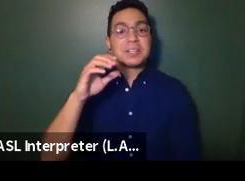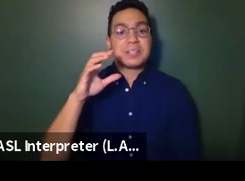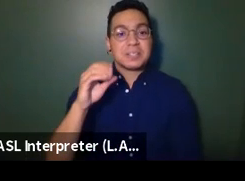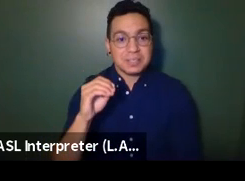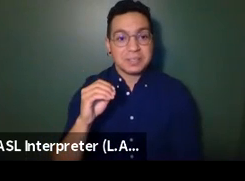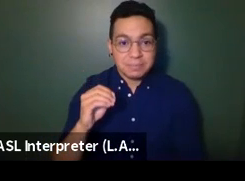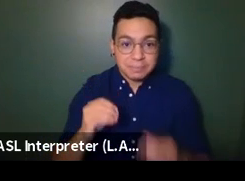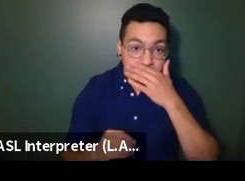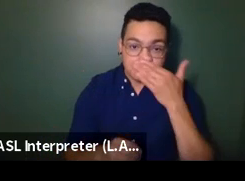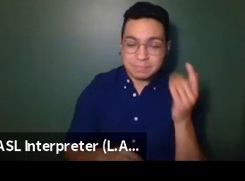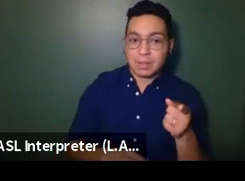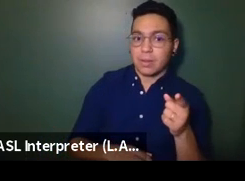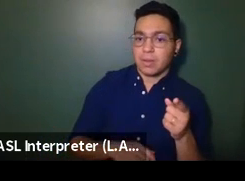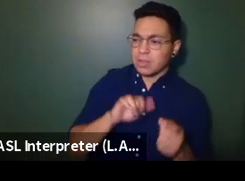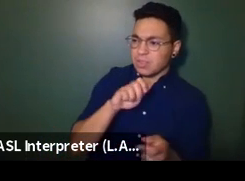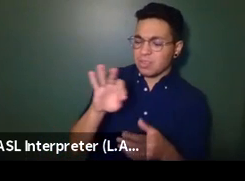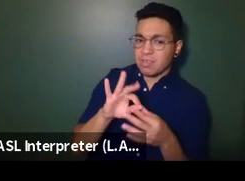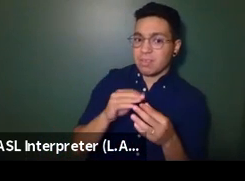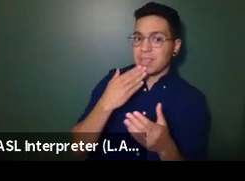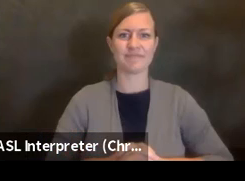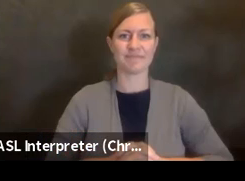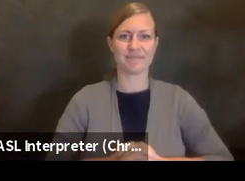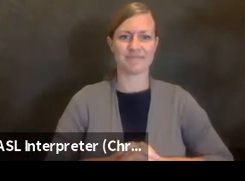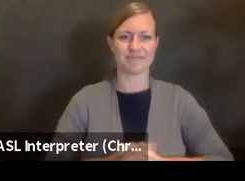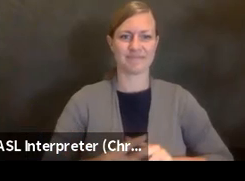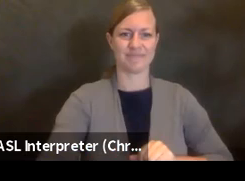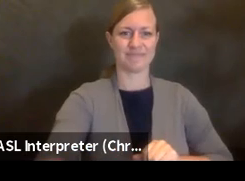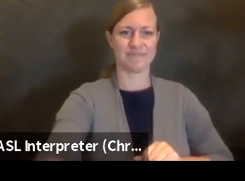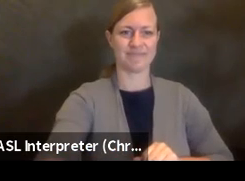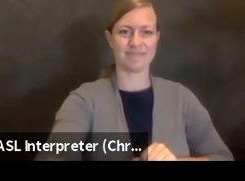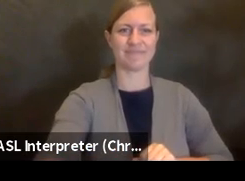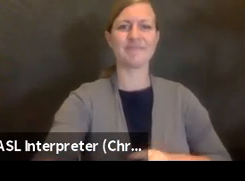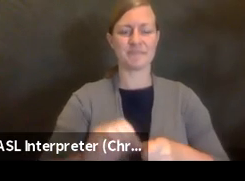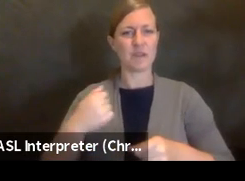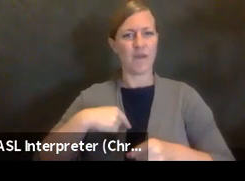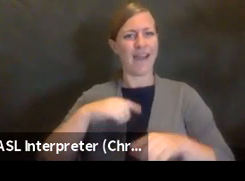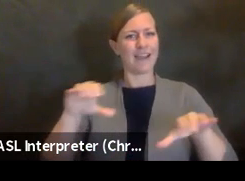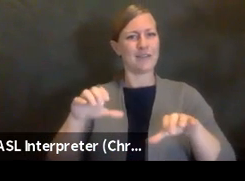Jeff Crawford: Making sure I'm catching that because I do a lot of work in Google Drive and my folders. I'm understanding that